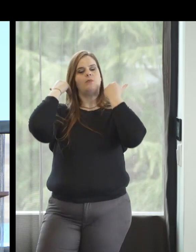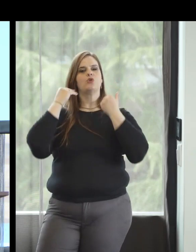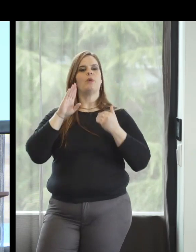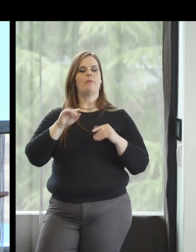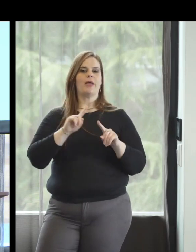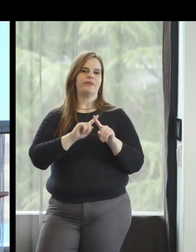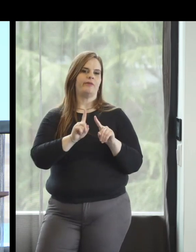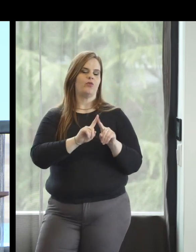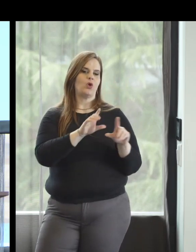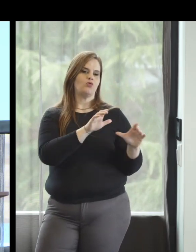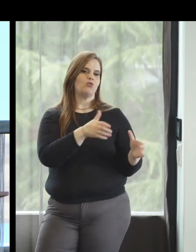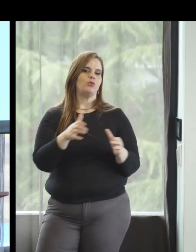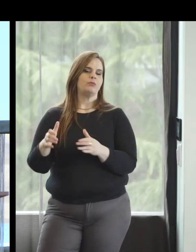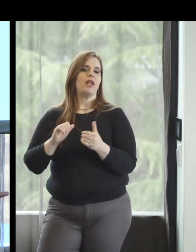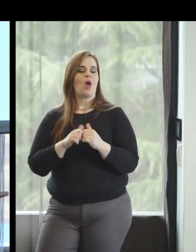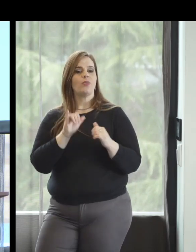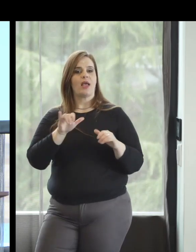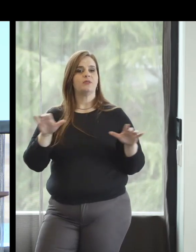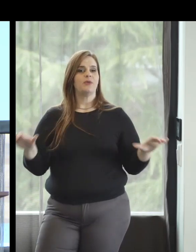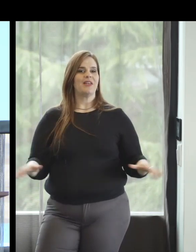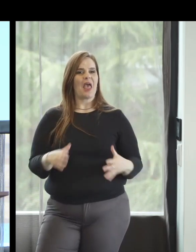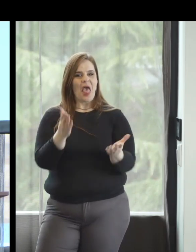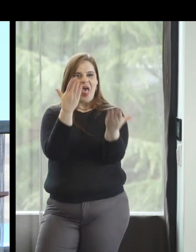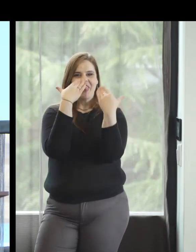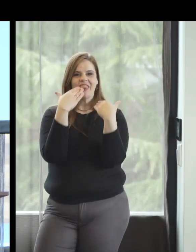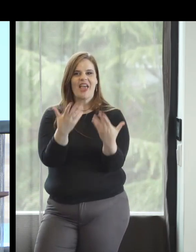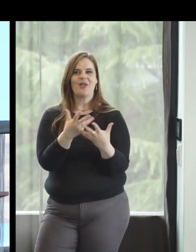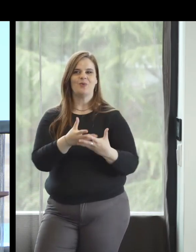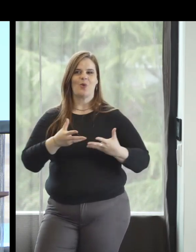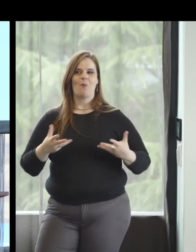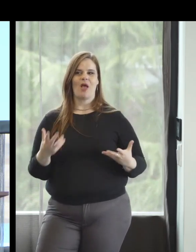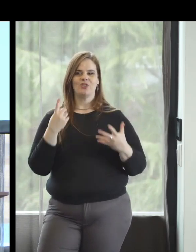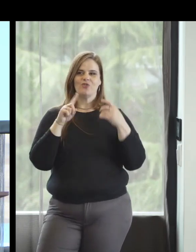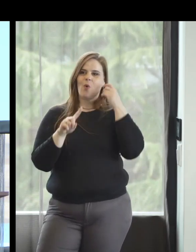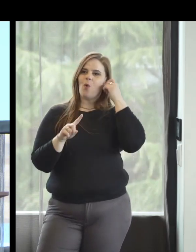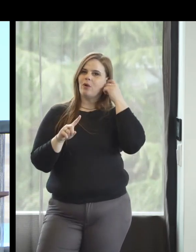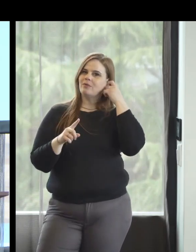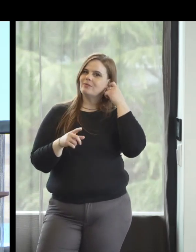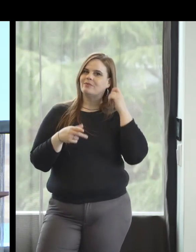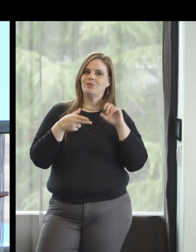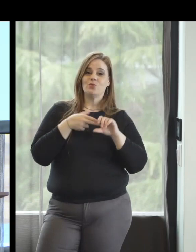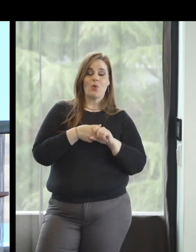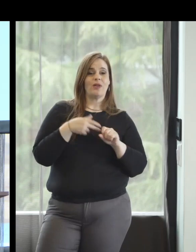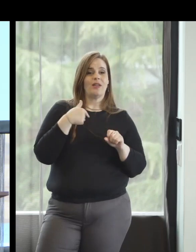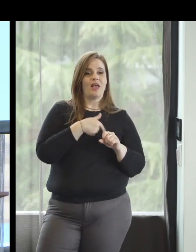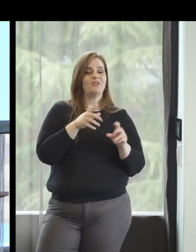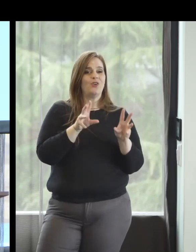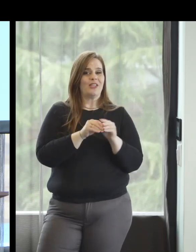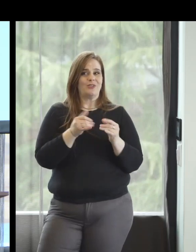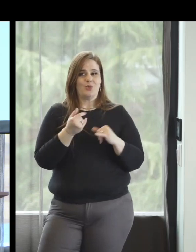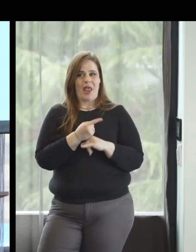groups and how that's being done. So thank you so much for joining us for the session today I wish we could take